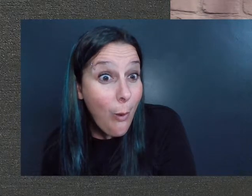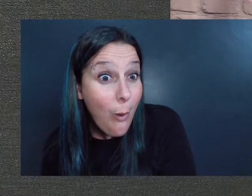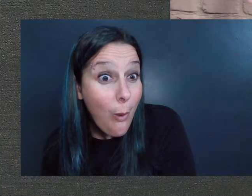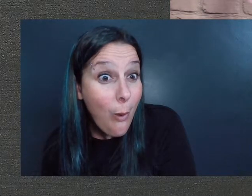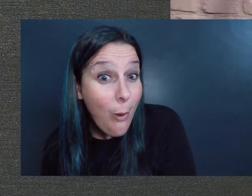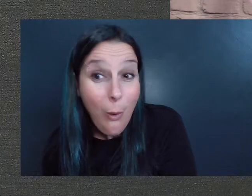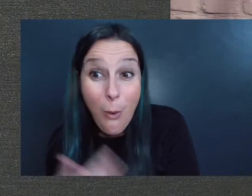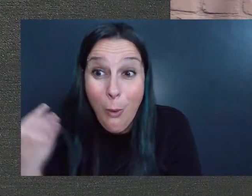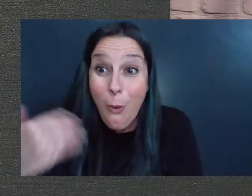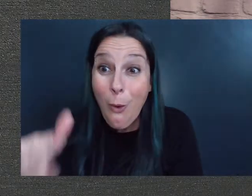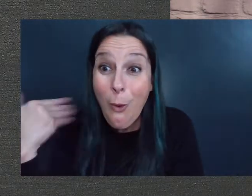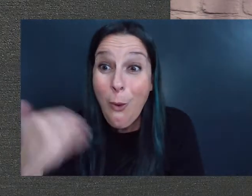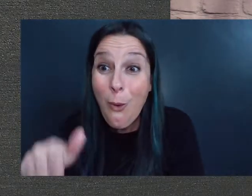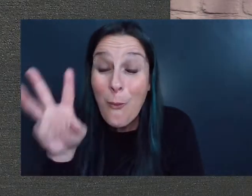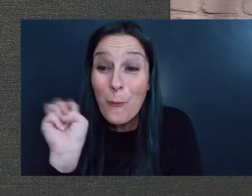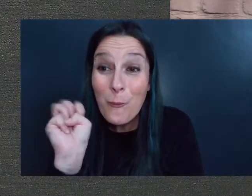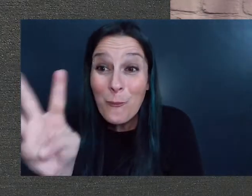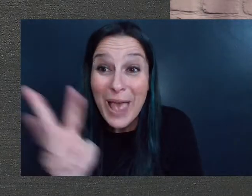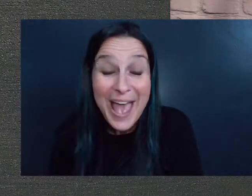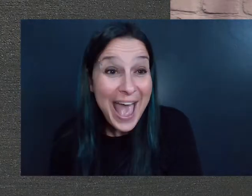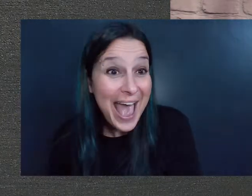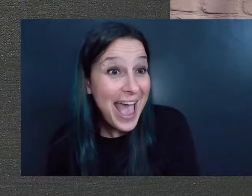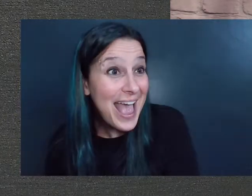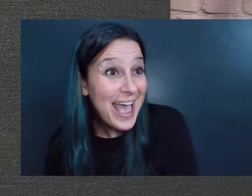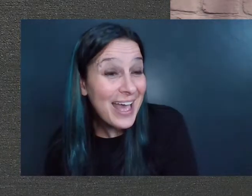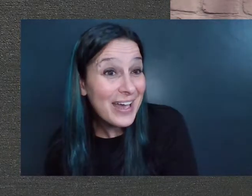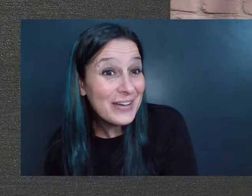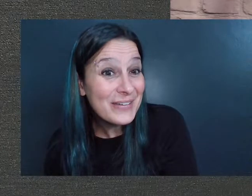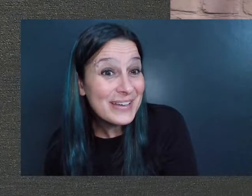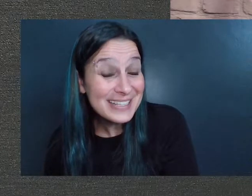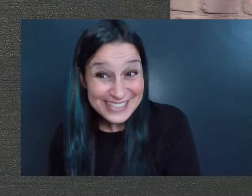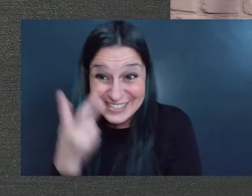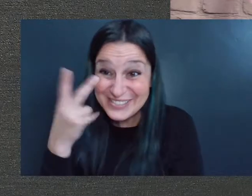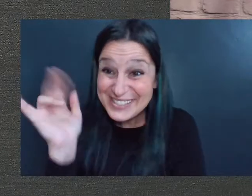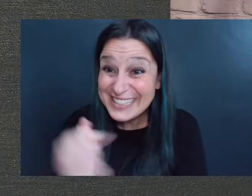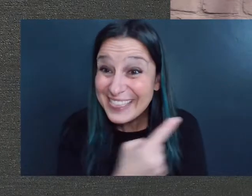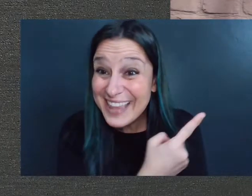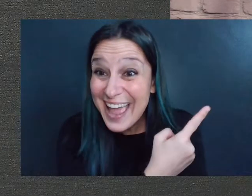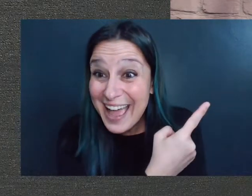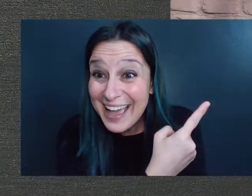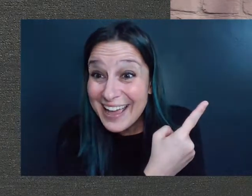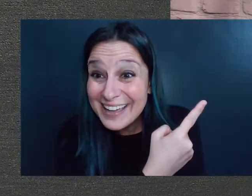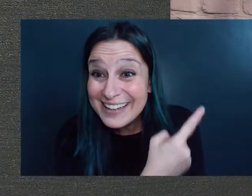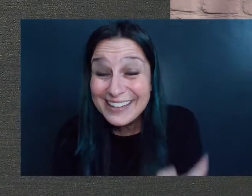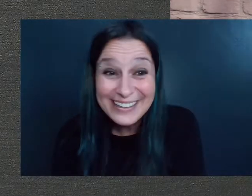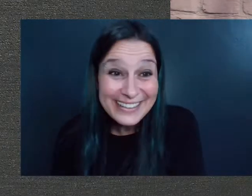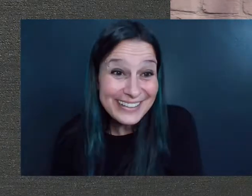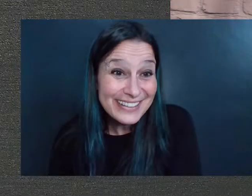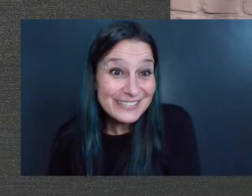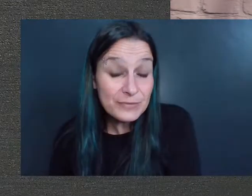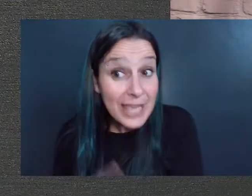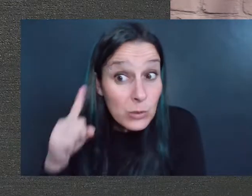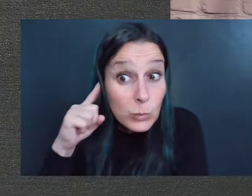Oh, wow did you see that? Can you hear it?